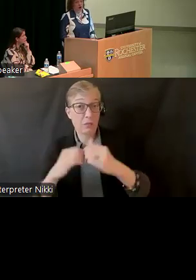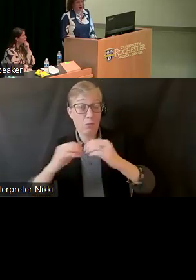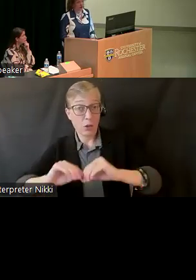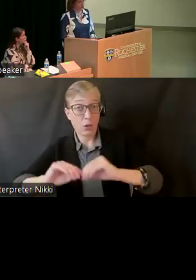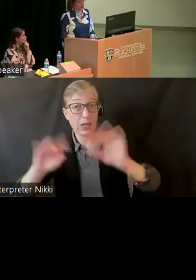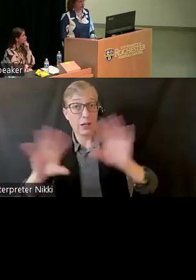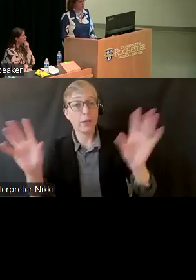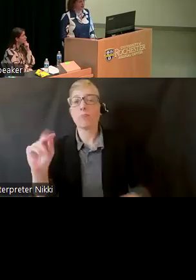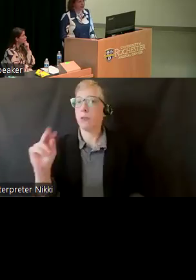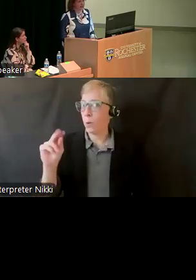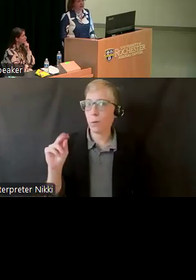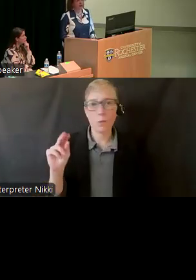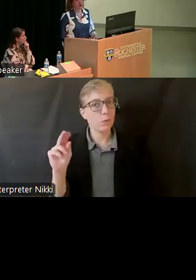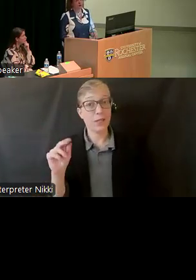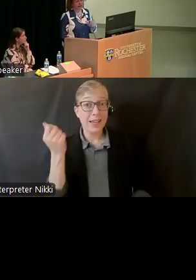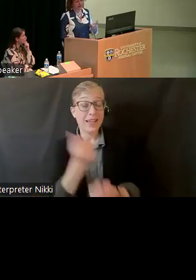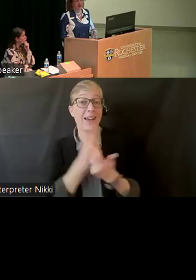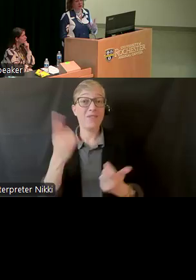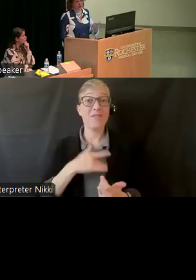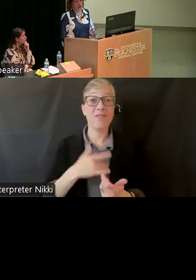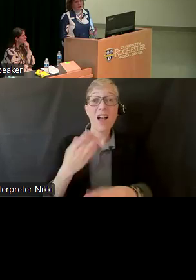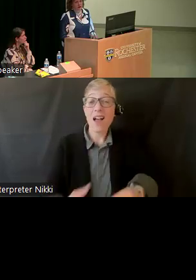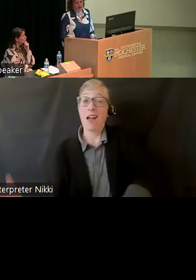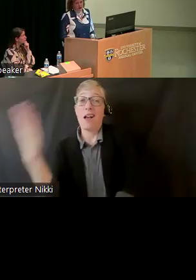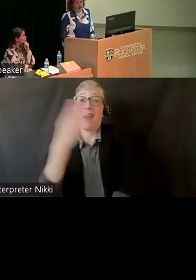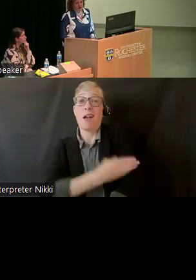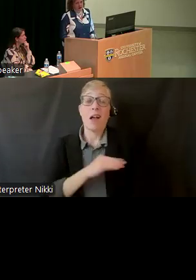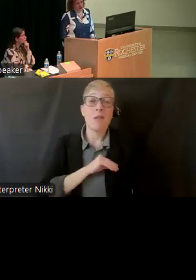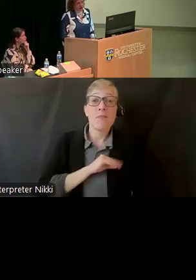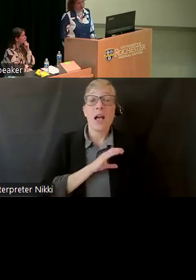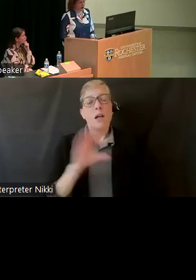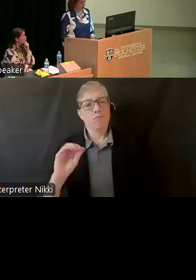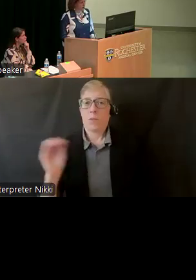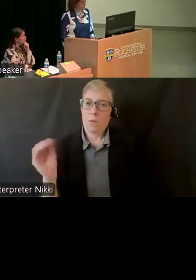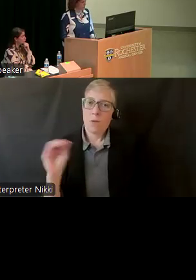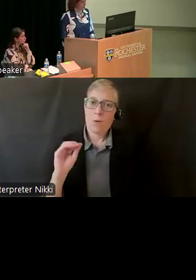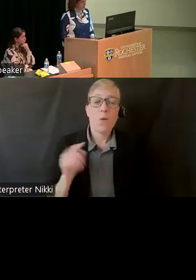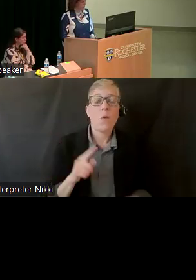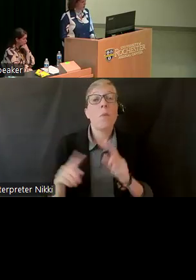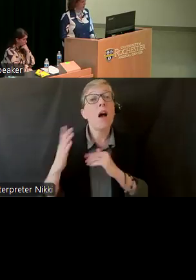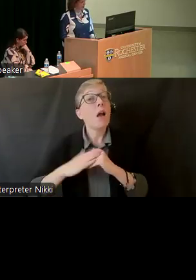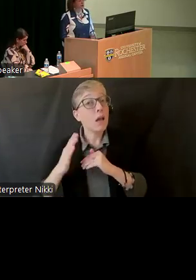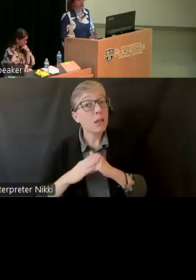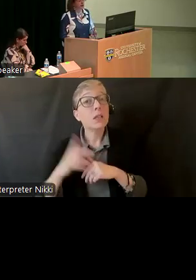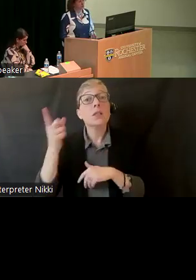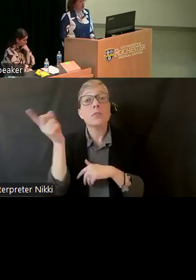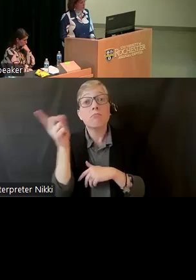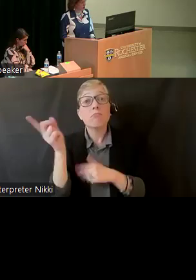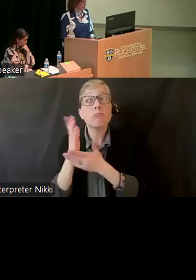walk out with warm fuzzies but at least there was an effort um to try to uh explain what was